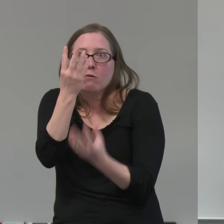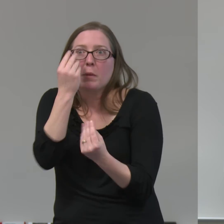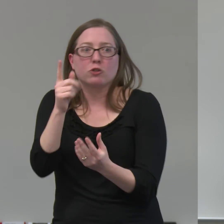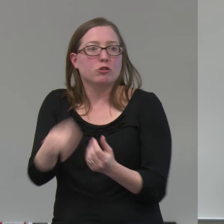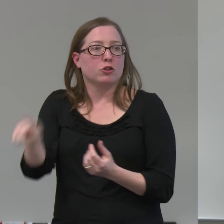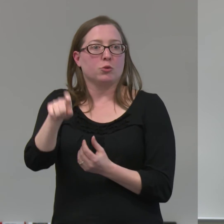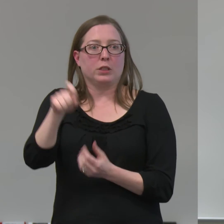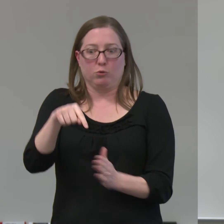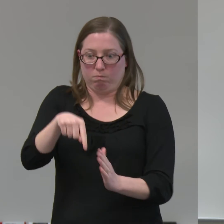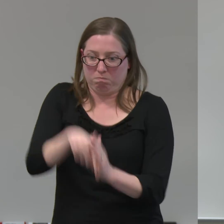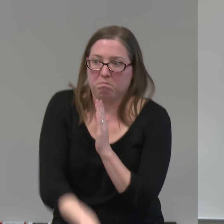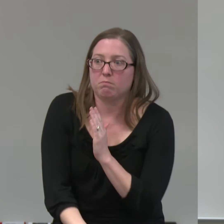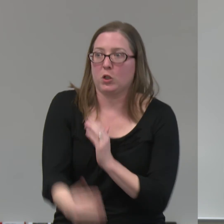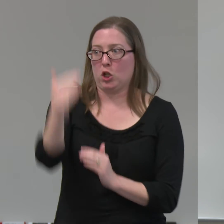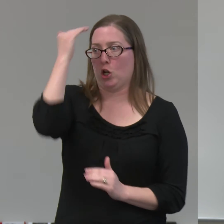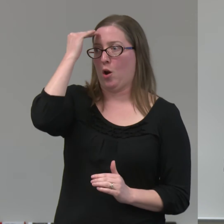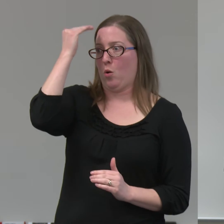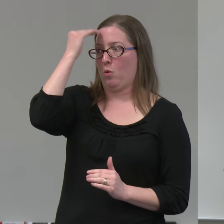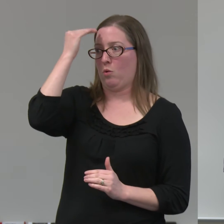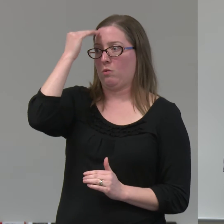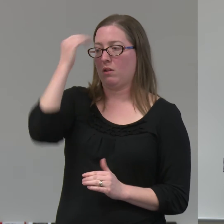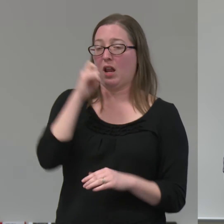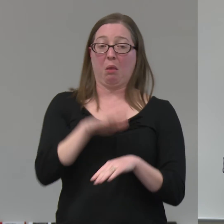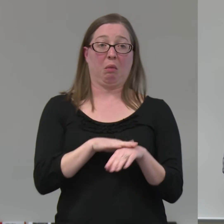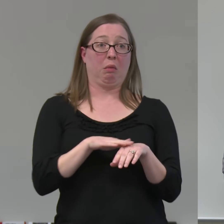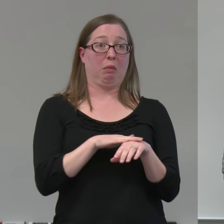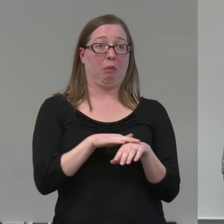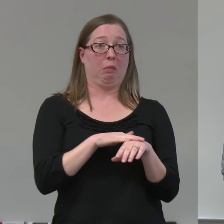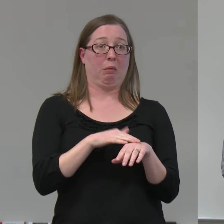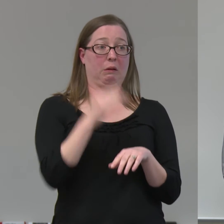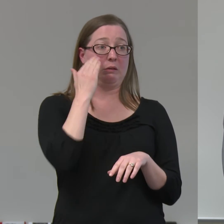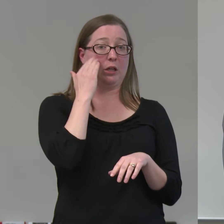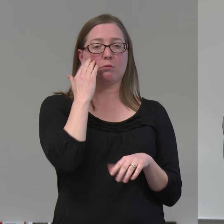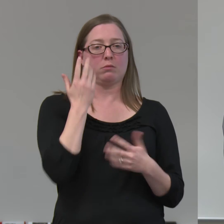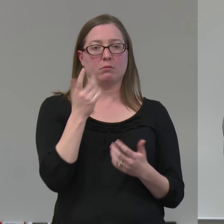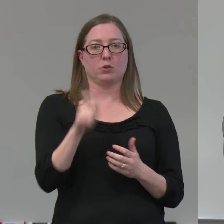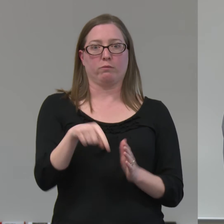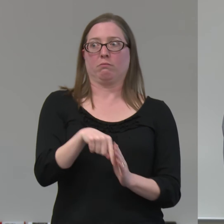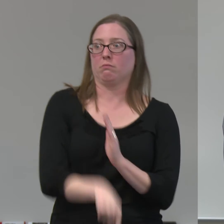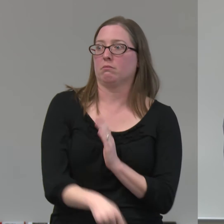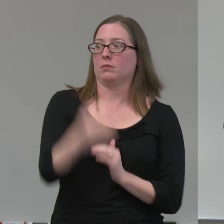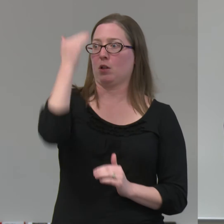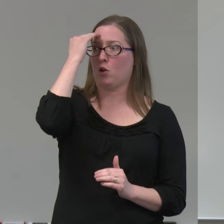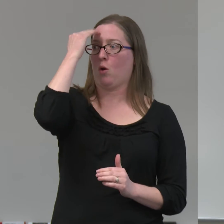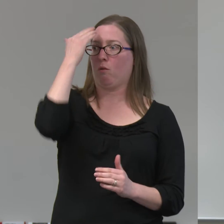You have to really know them, right, and there's a difference if you're going to do well on these.